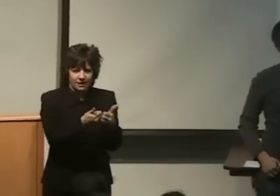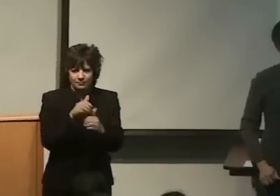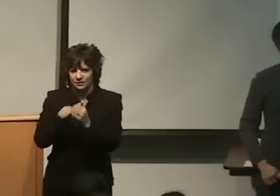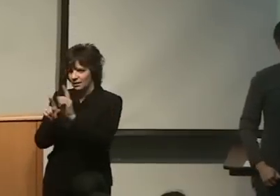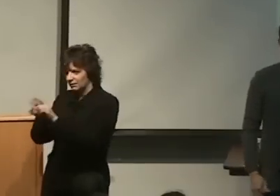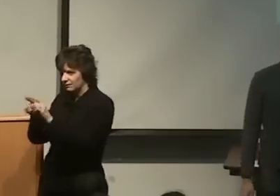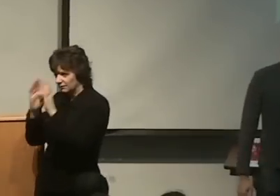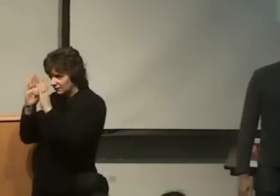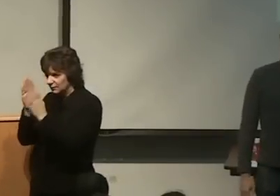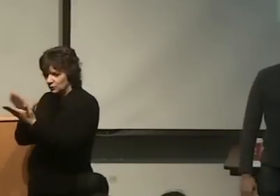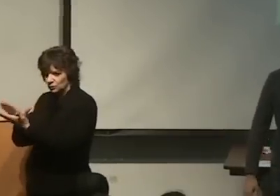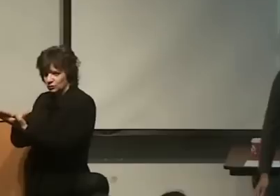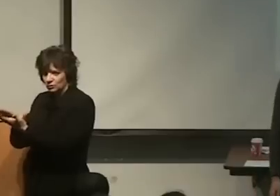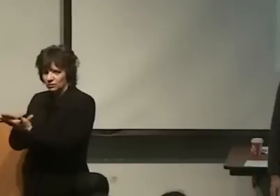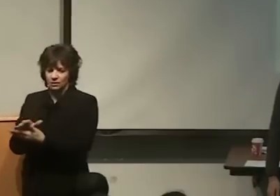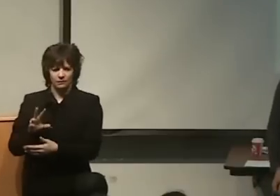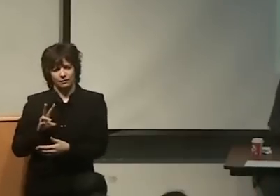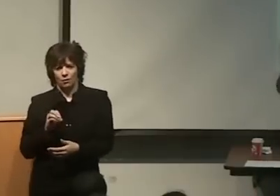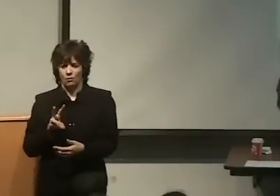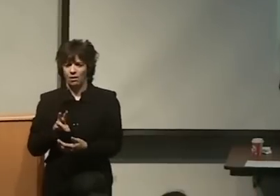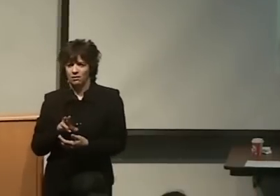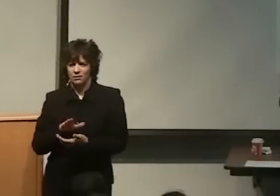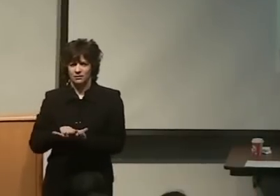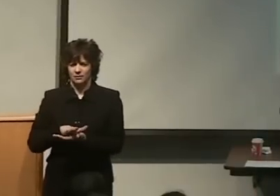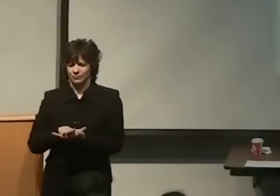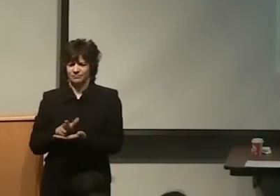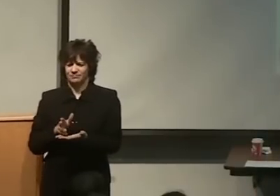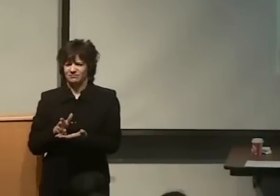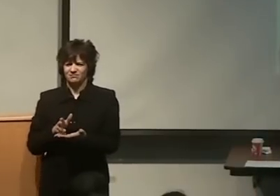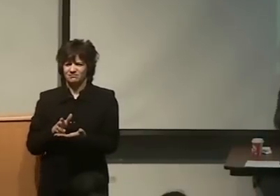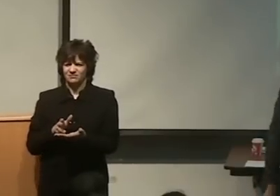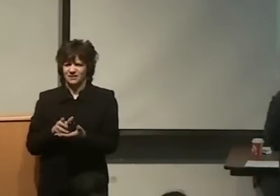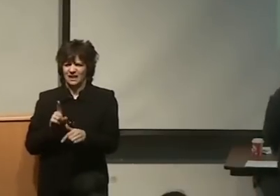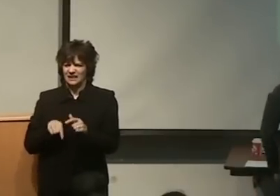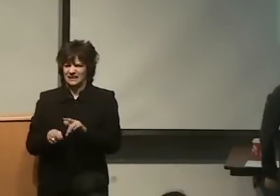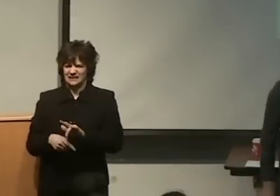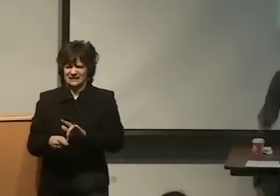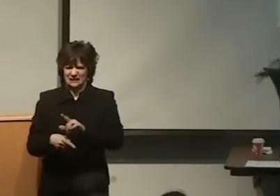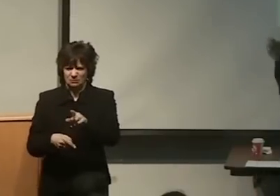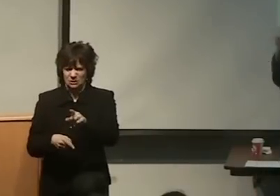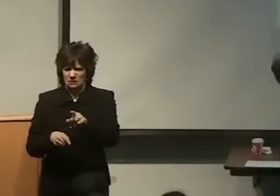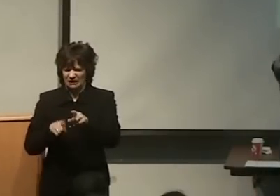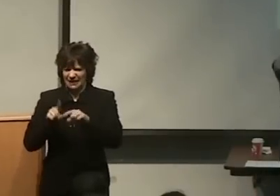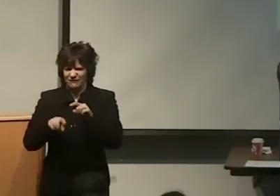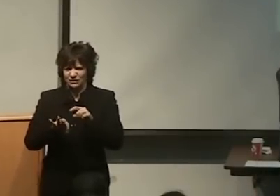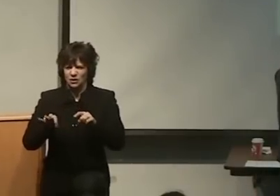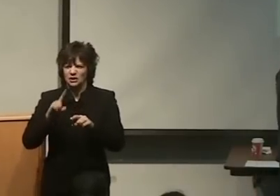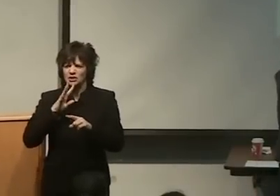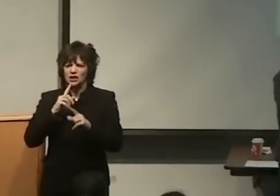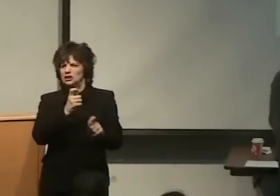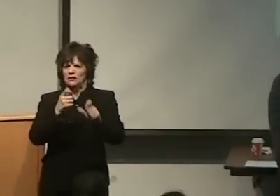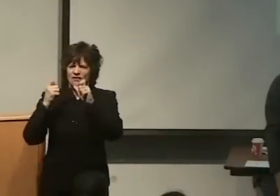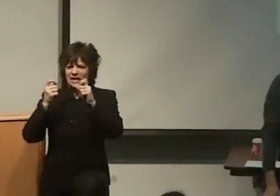Then they go, well, school I mean I can't fast forward you? Wait, you're going too fast.